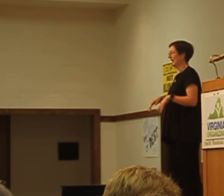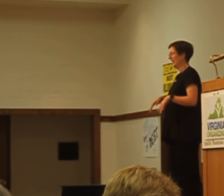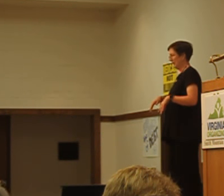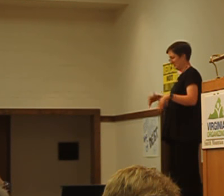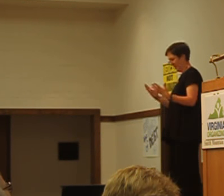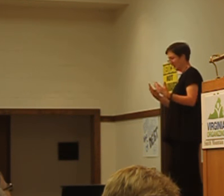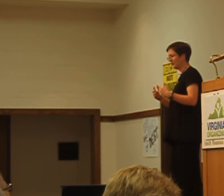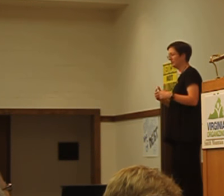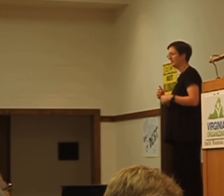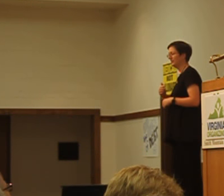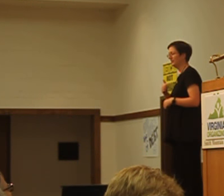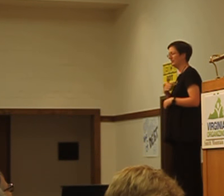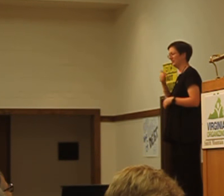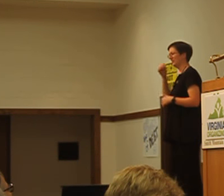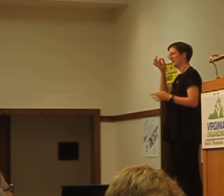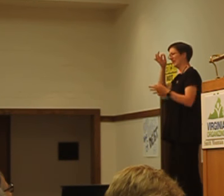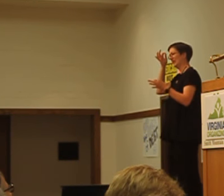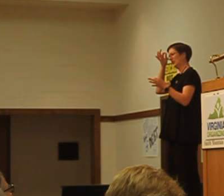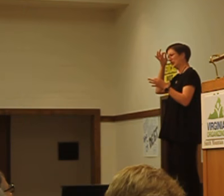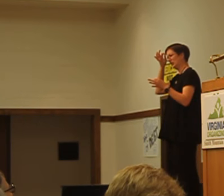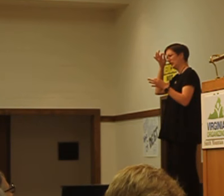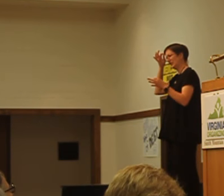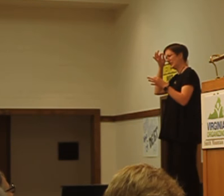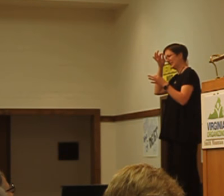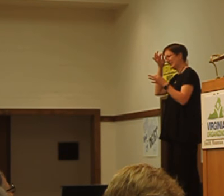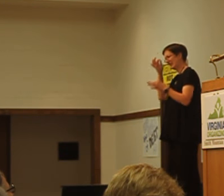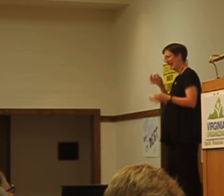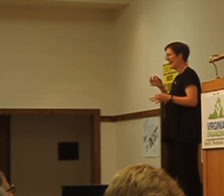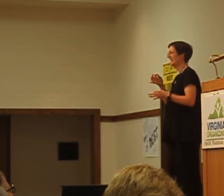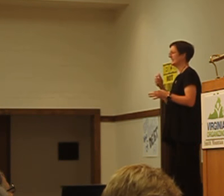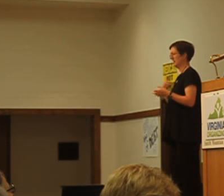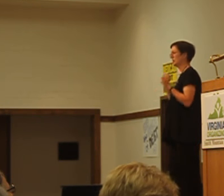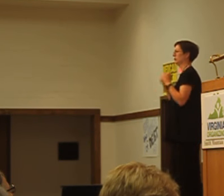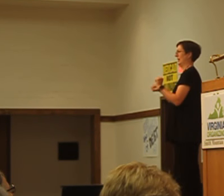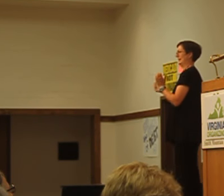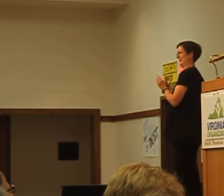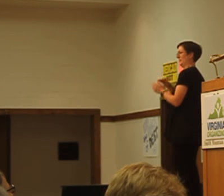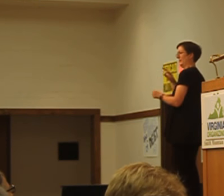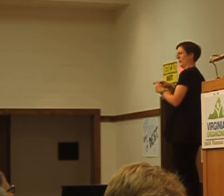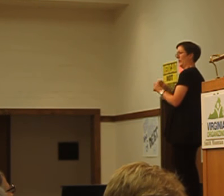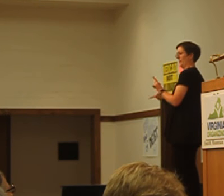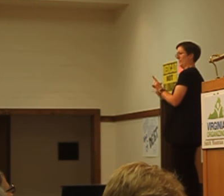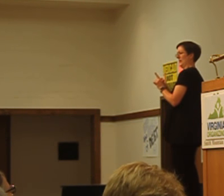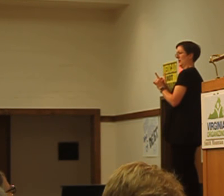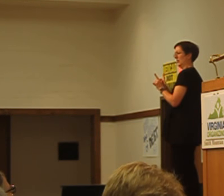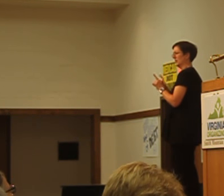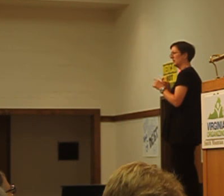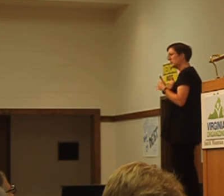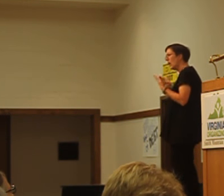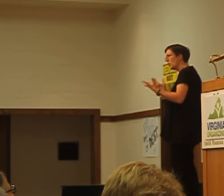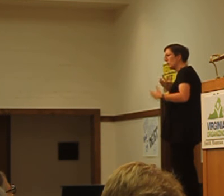I decided to start working again on getting my rights back to vote because I wanted a voice.